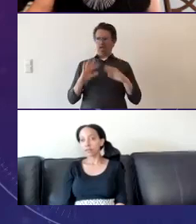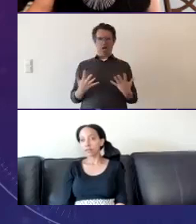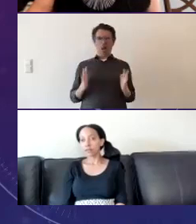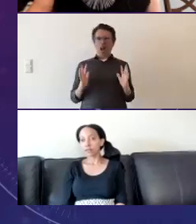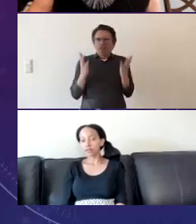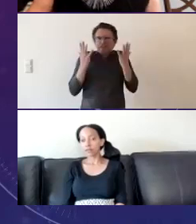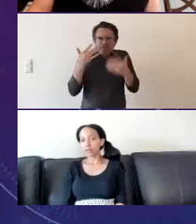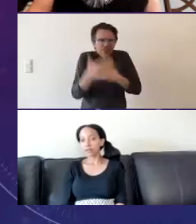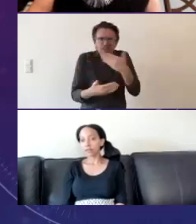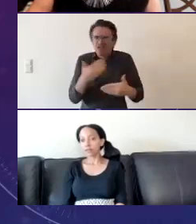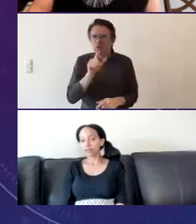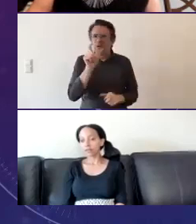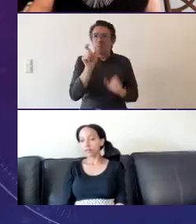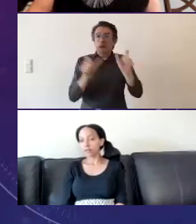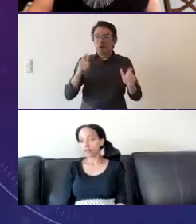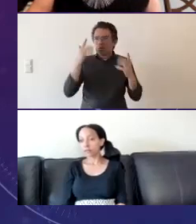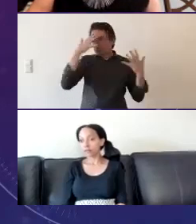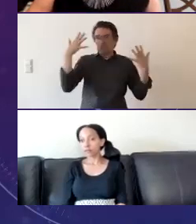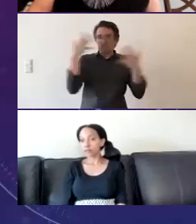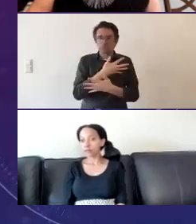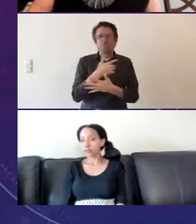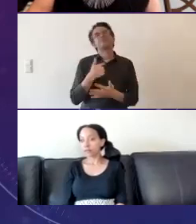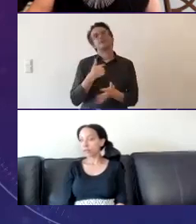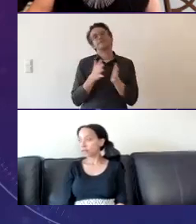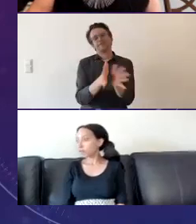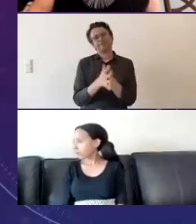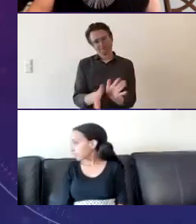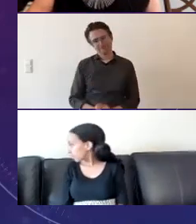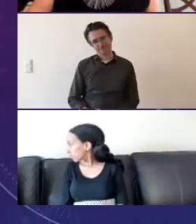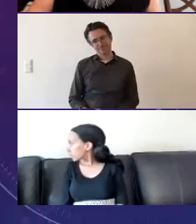and those two different categories can mean completely different things it can